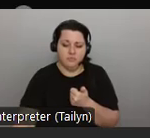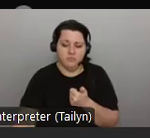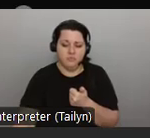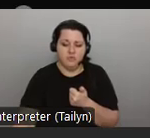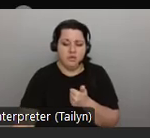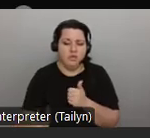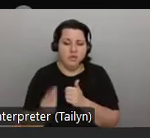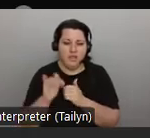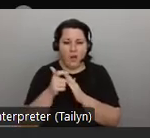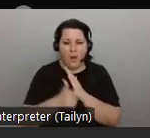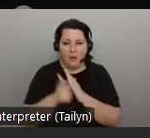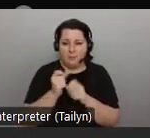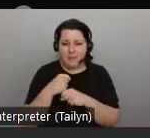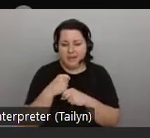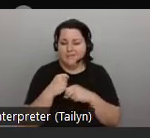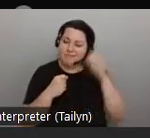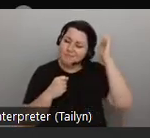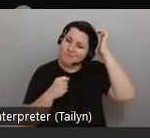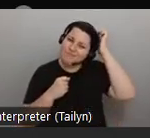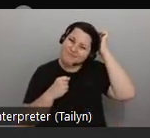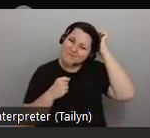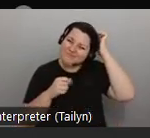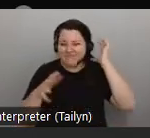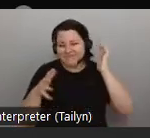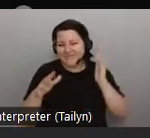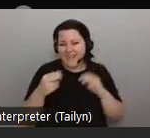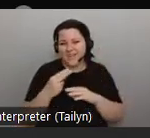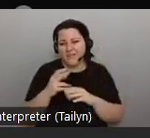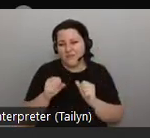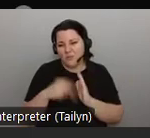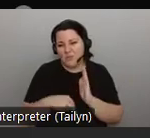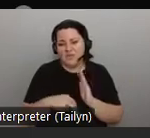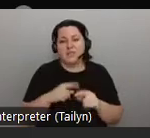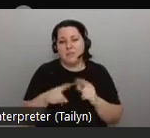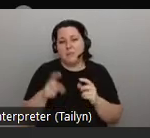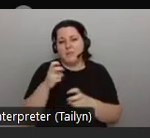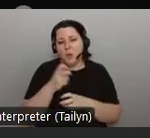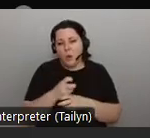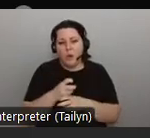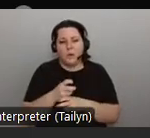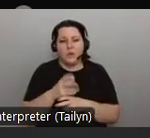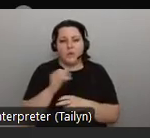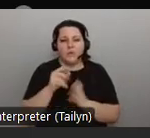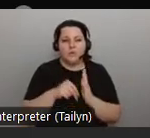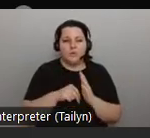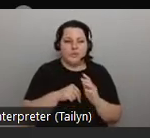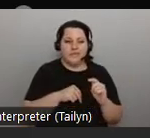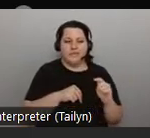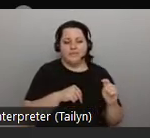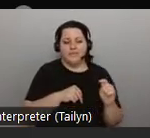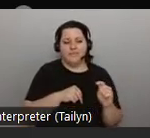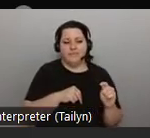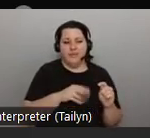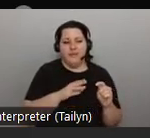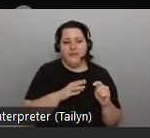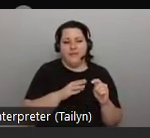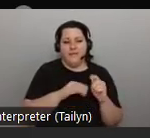As I mentioned trucks are challenging, a user can read this